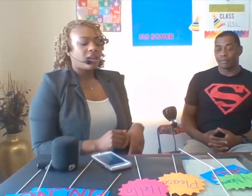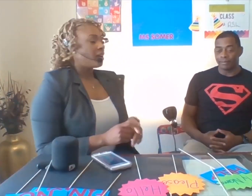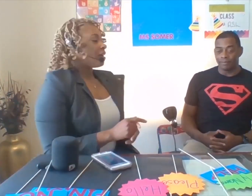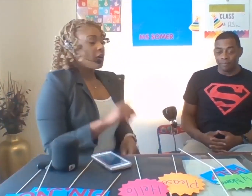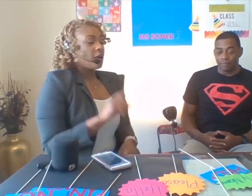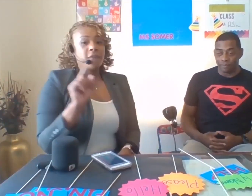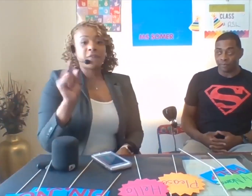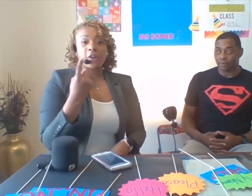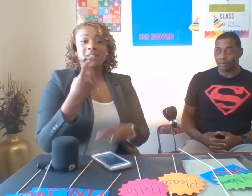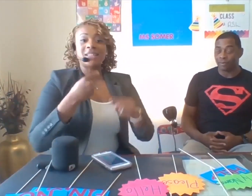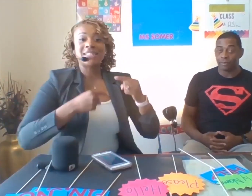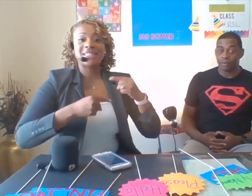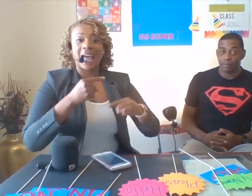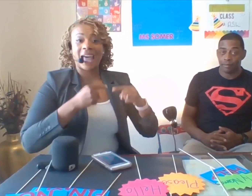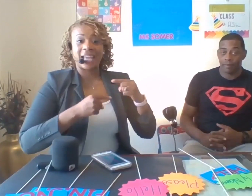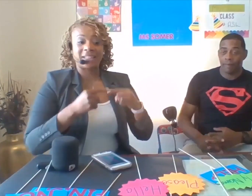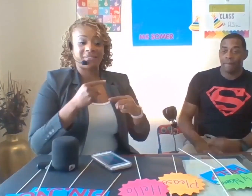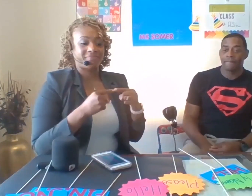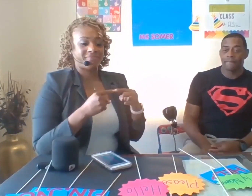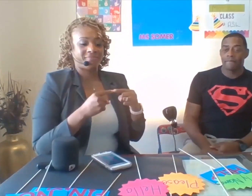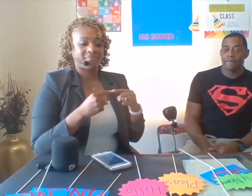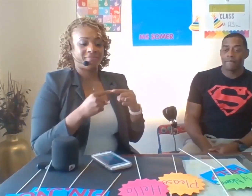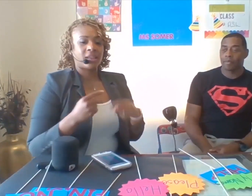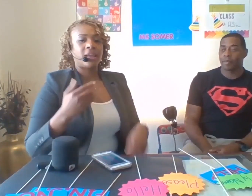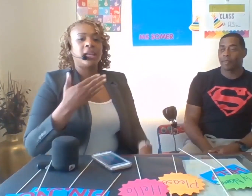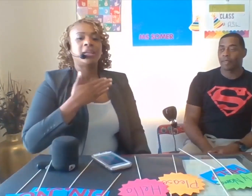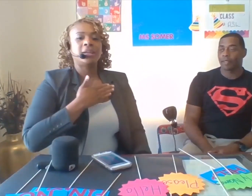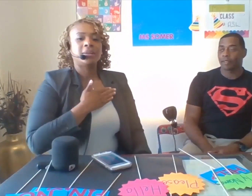first son